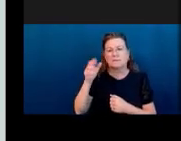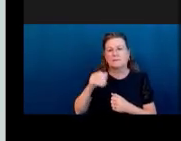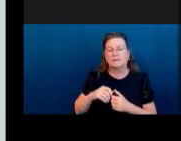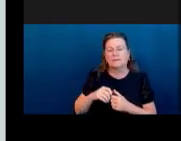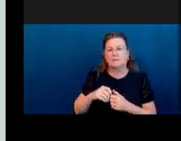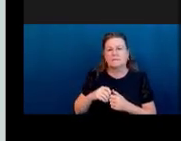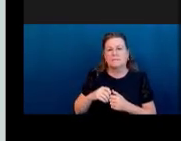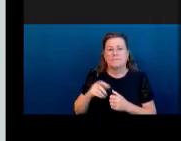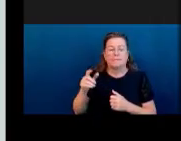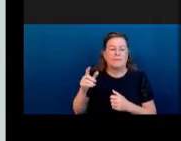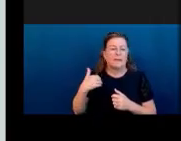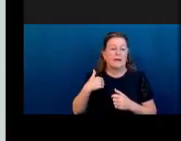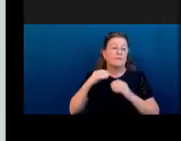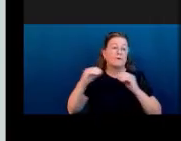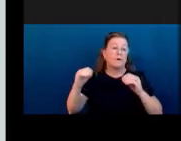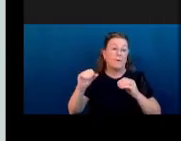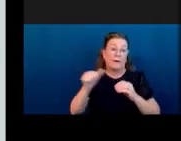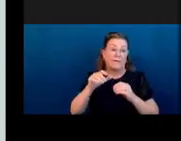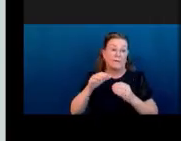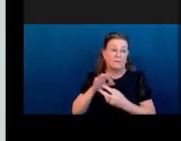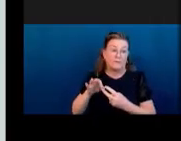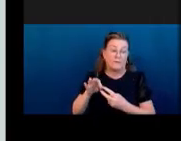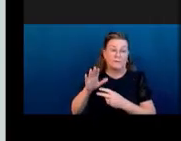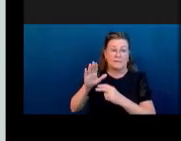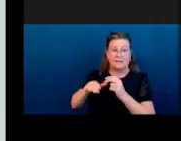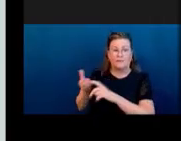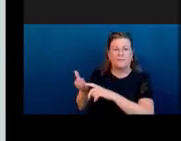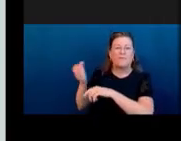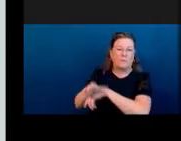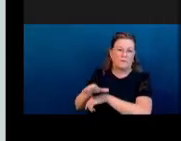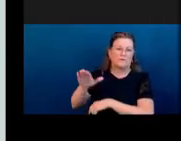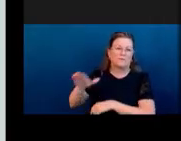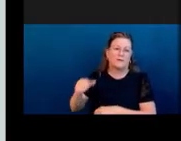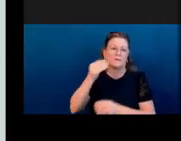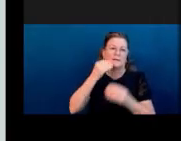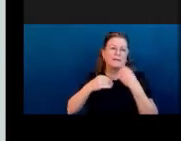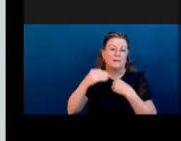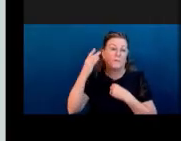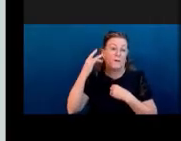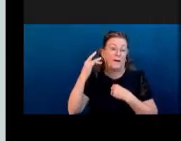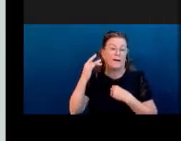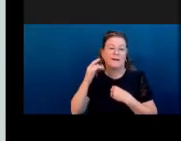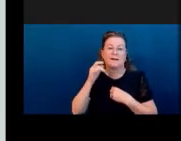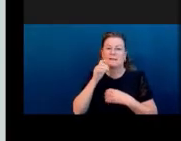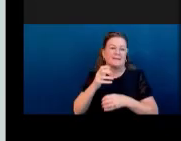had no other choice than to essentially force their child to eat food because they didn't receive the help that they